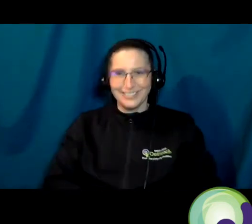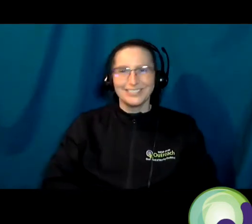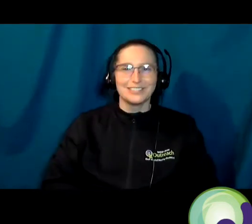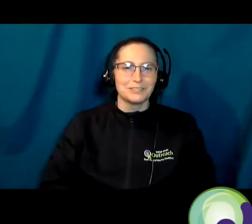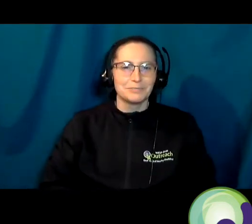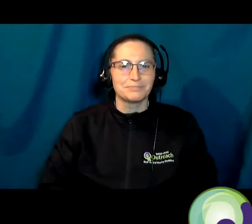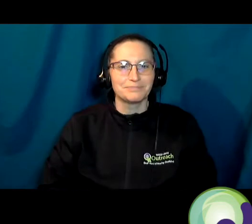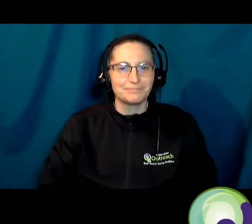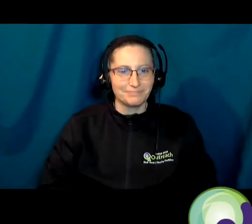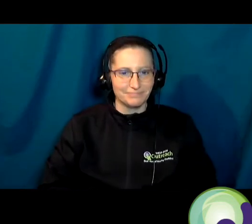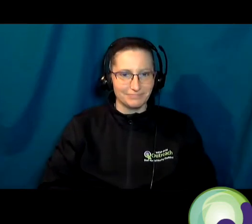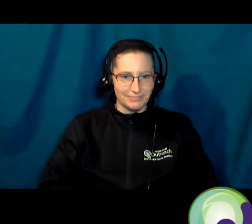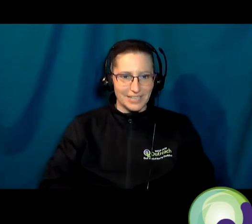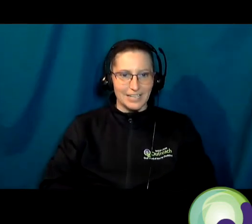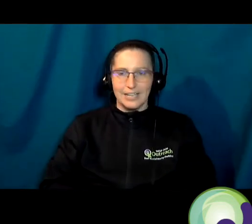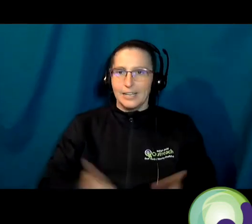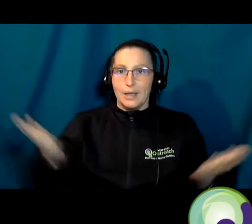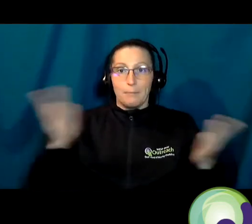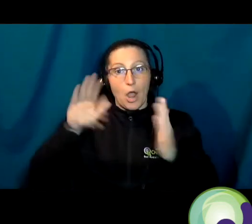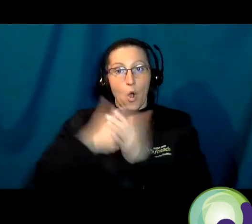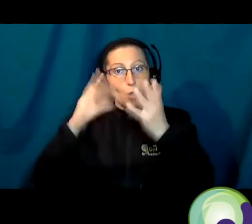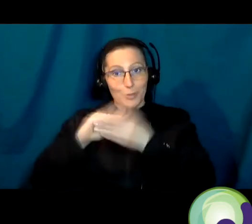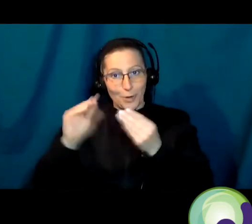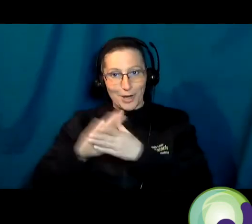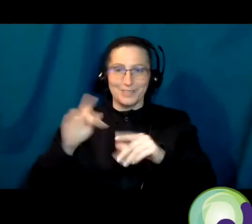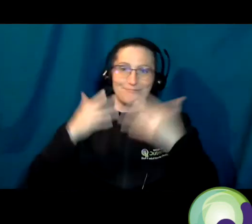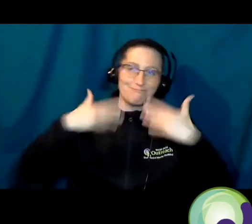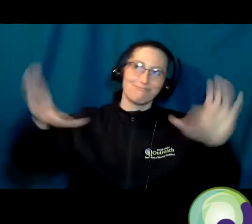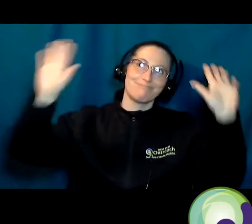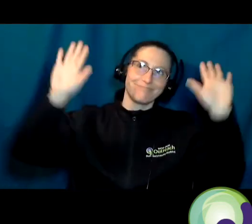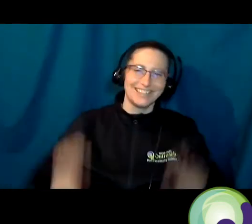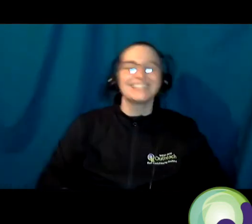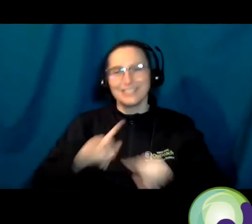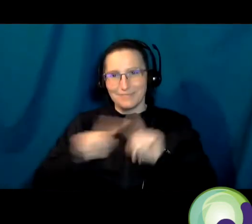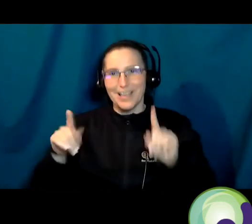you've given away my whole story, but I am Anna Marie Shanahan with Plastic Ingenuity.